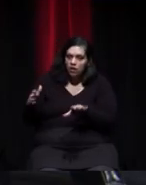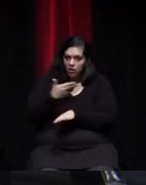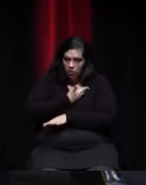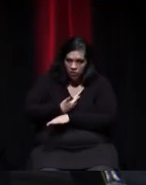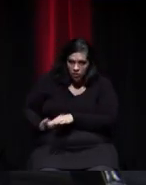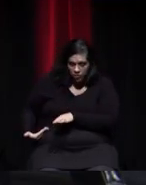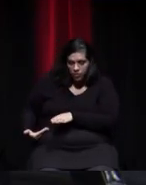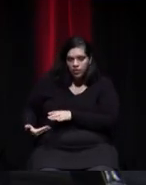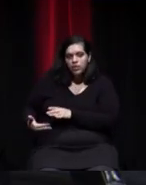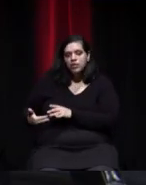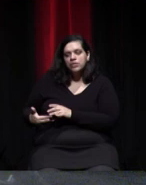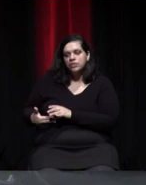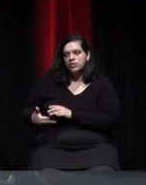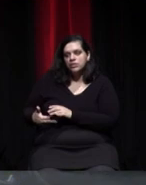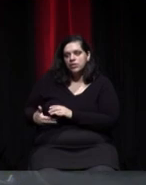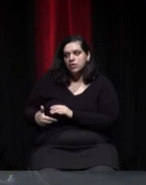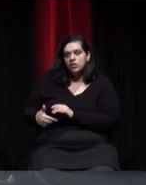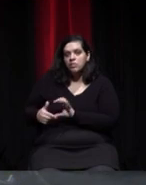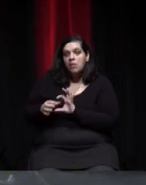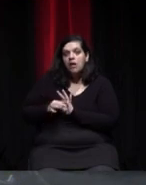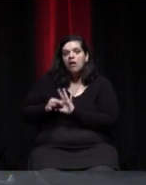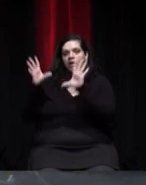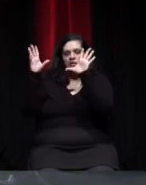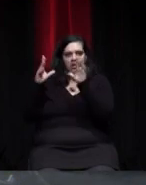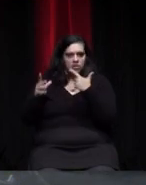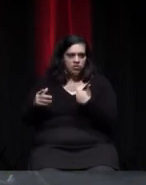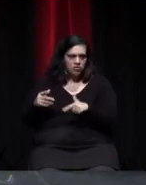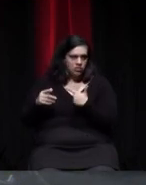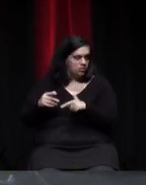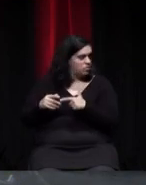aren't as independent as Eugênio